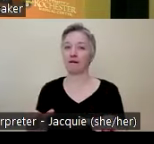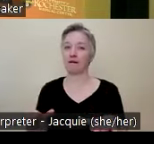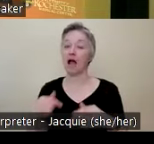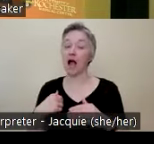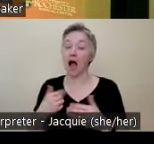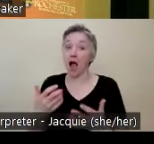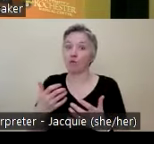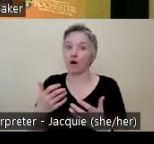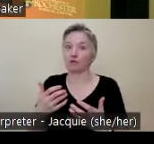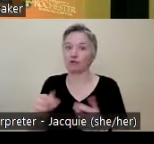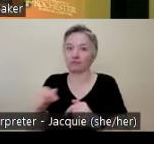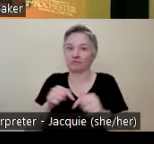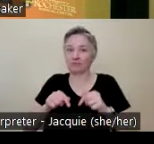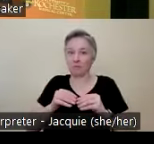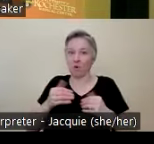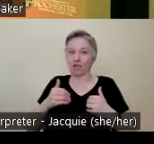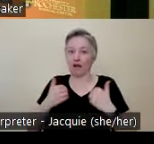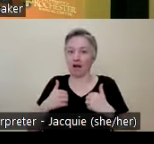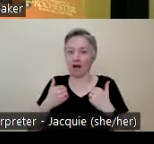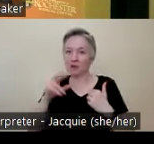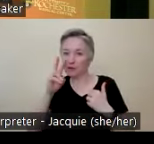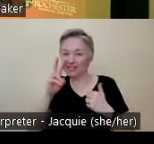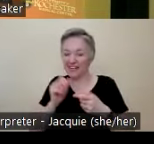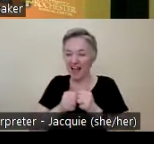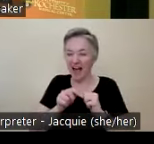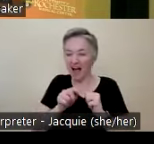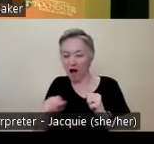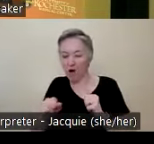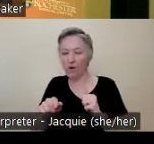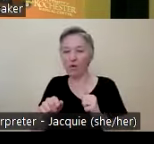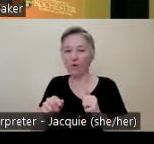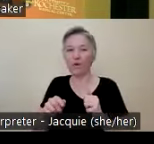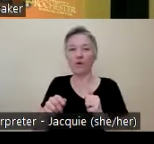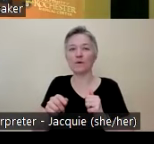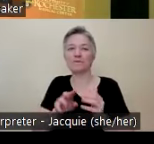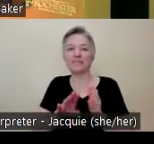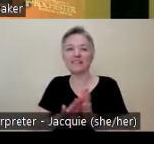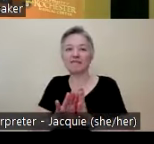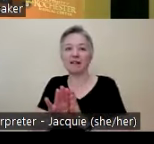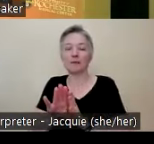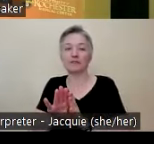in order to look at that to see how things are developing early early on knowing that